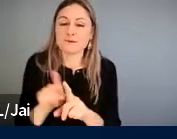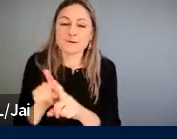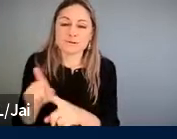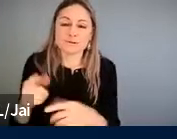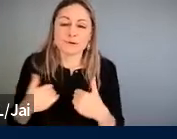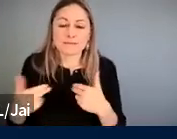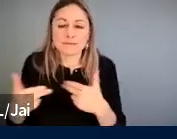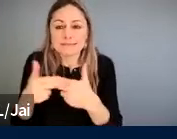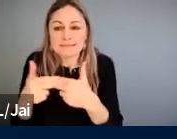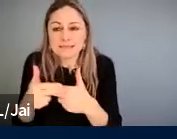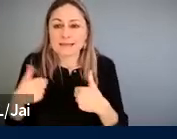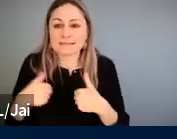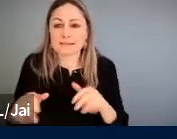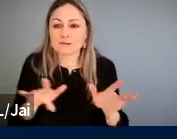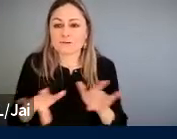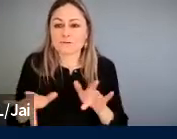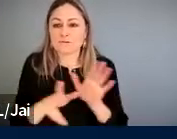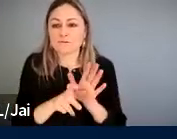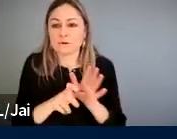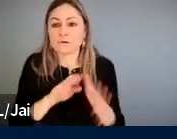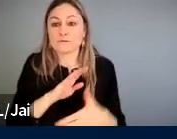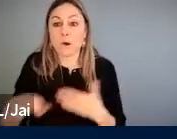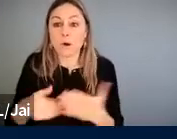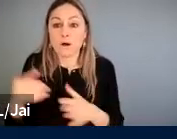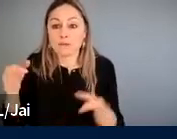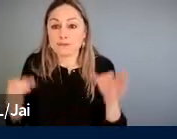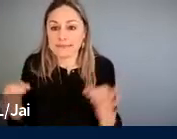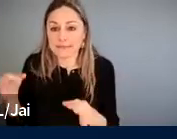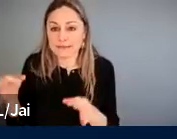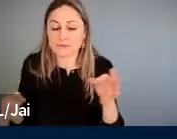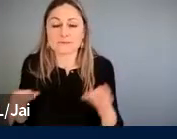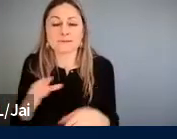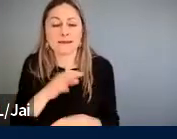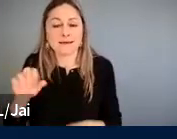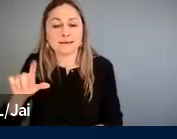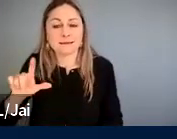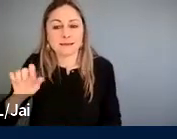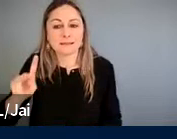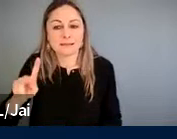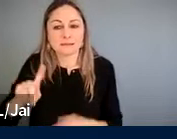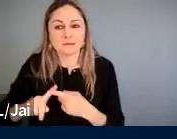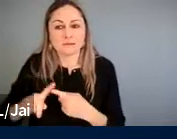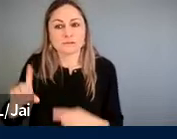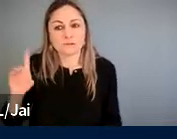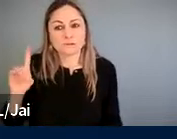the recordings of all of the hearings, as well as the link to the docket where you can review all of